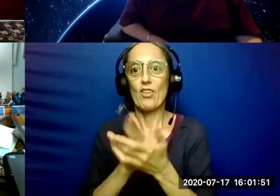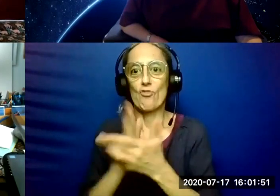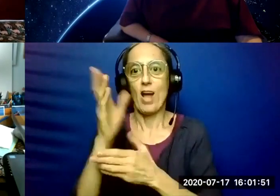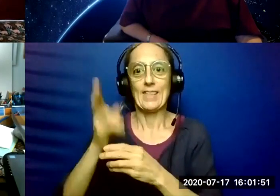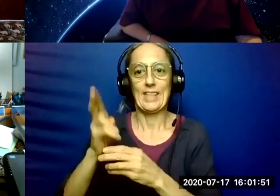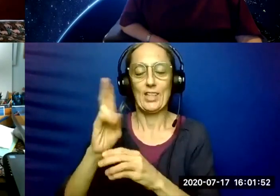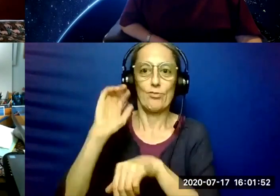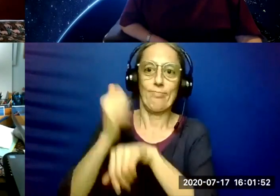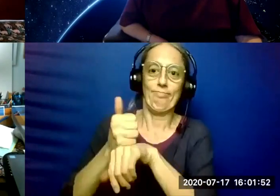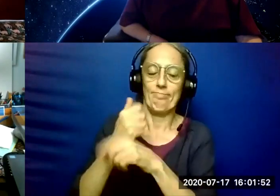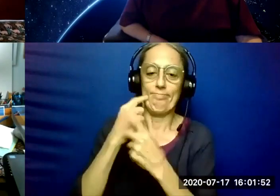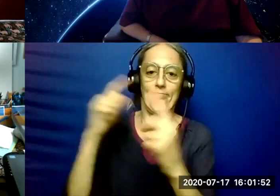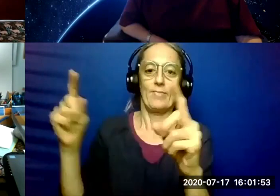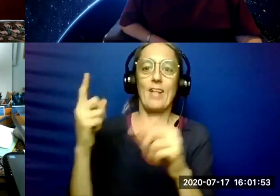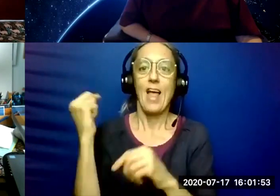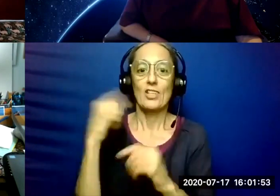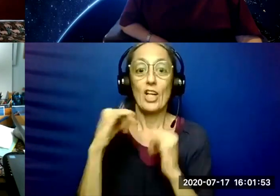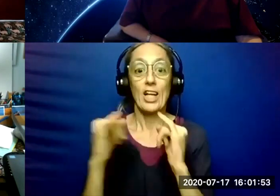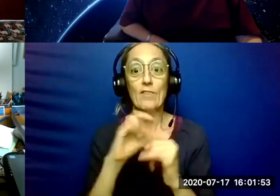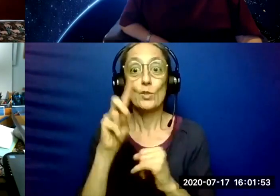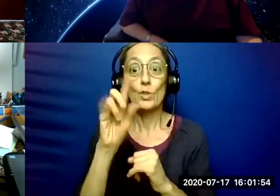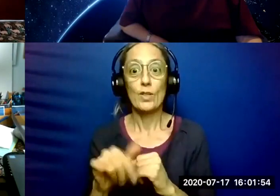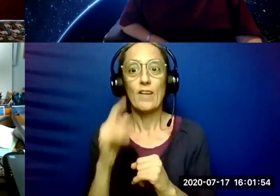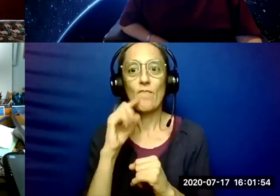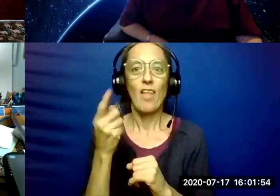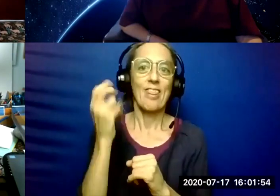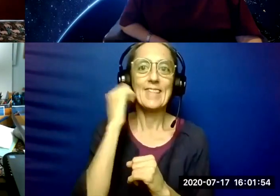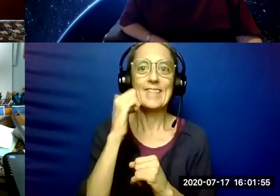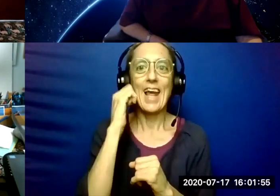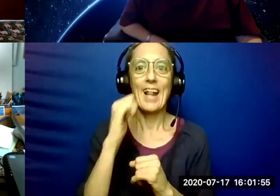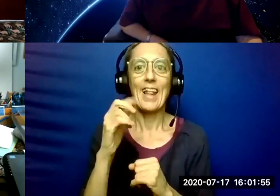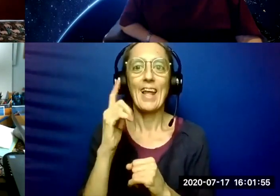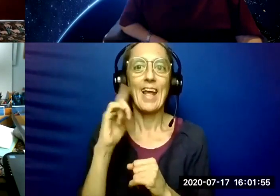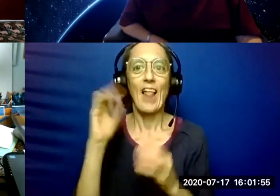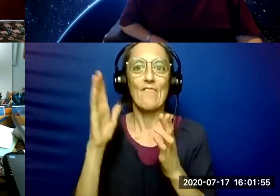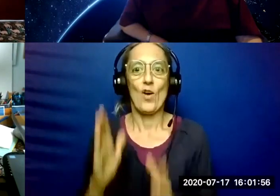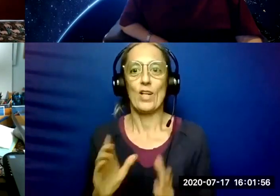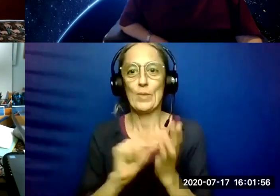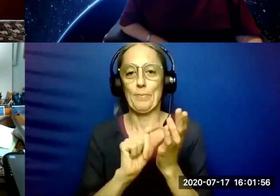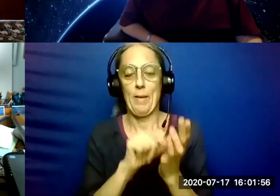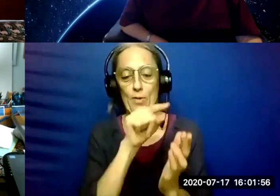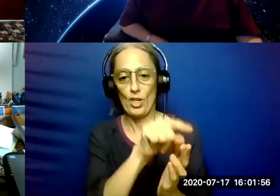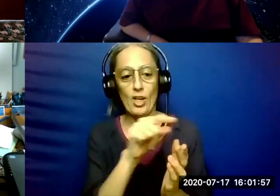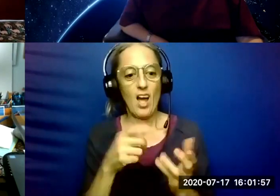Judy for the Daily Californian. Not wanting to make an utter fool of myself,